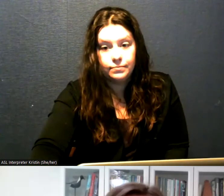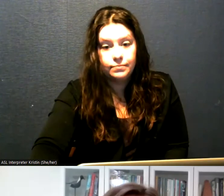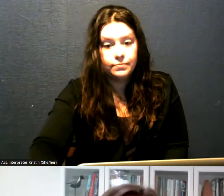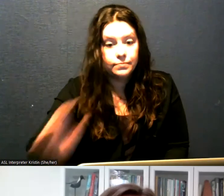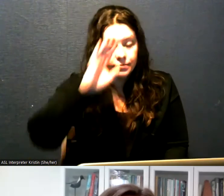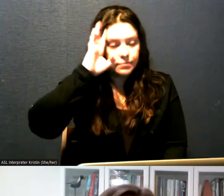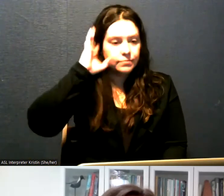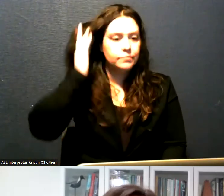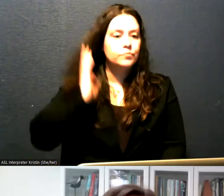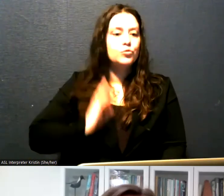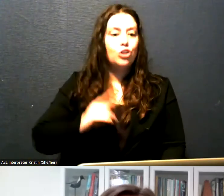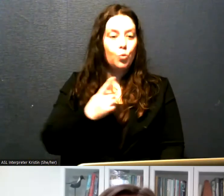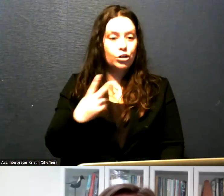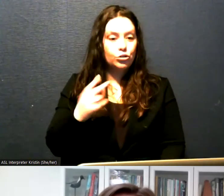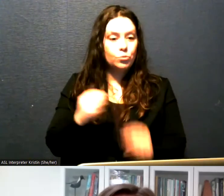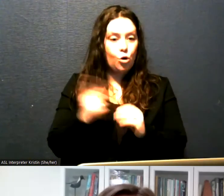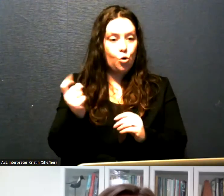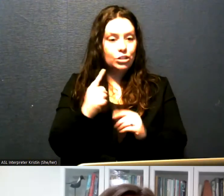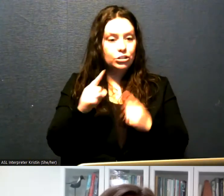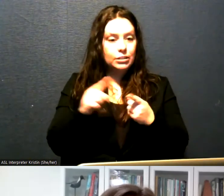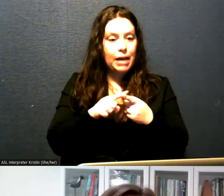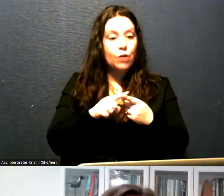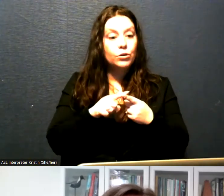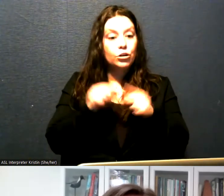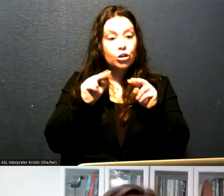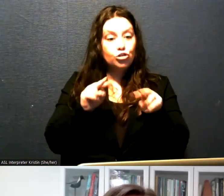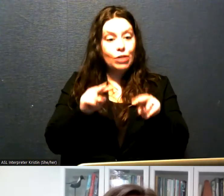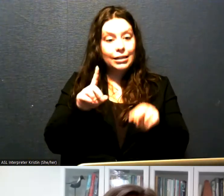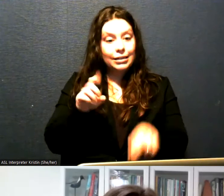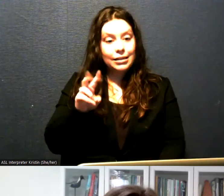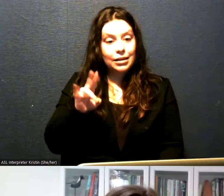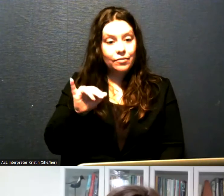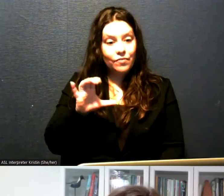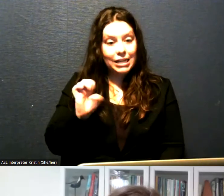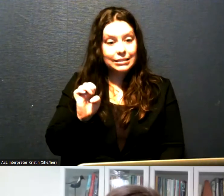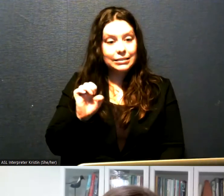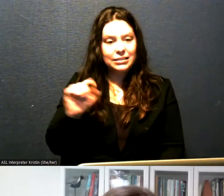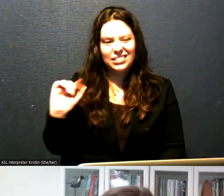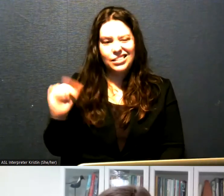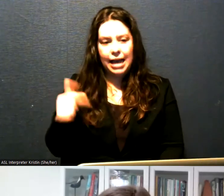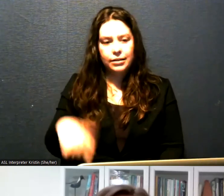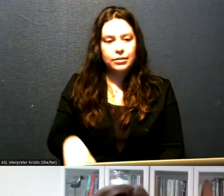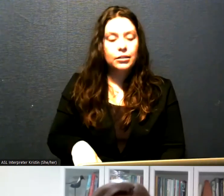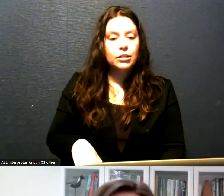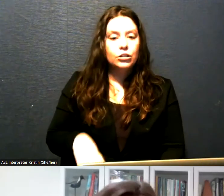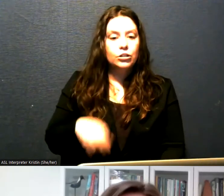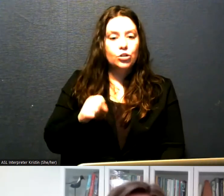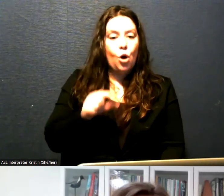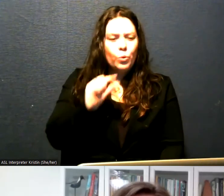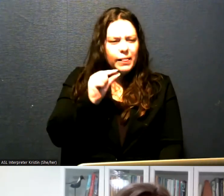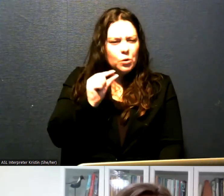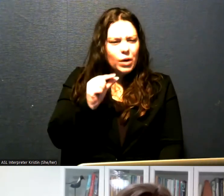um what do the small tags run on because they were so teeny tiny like the Jelly Belly.